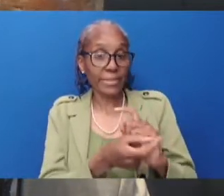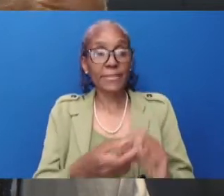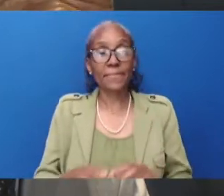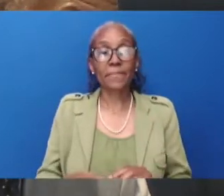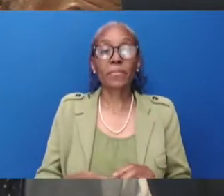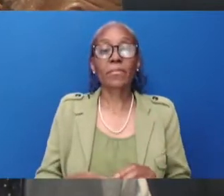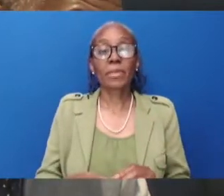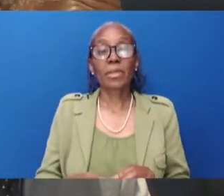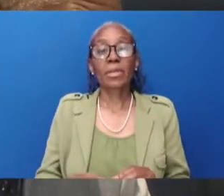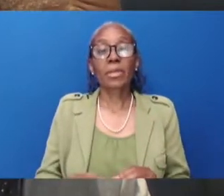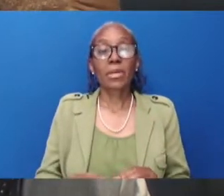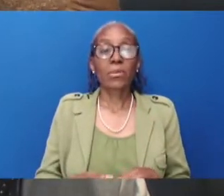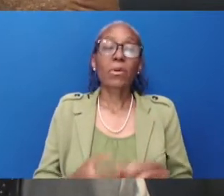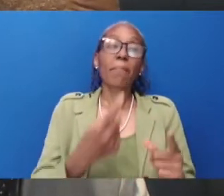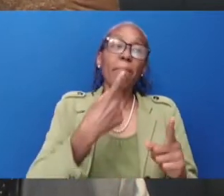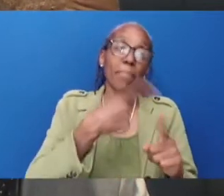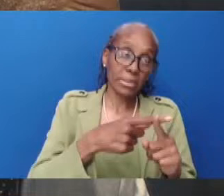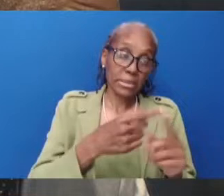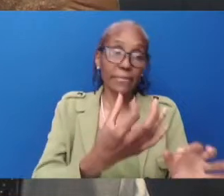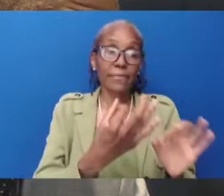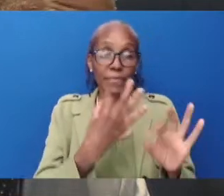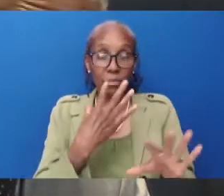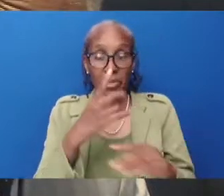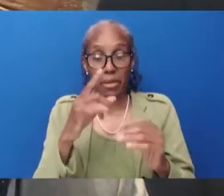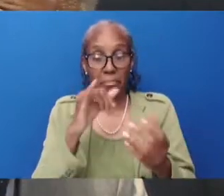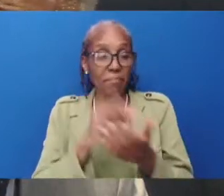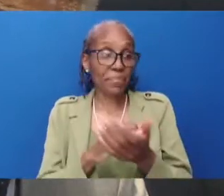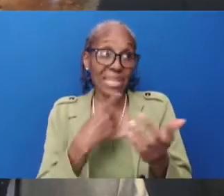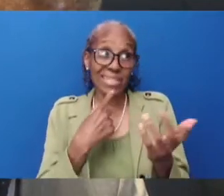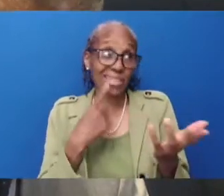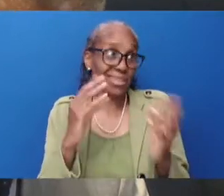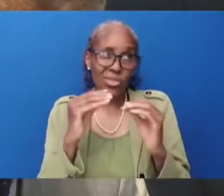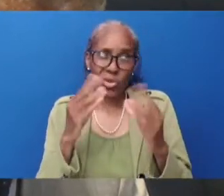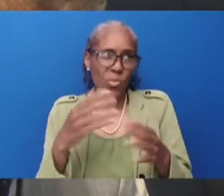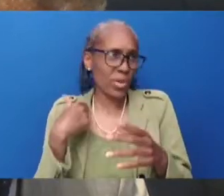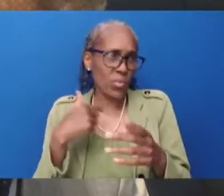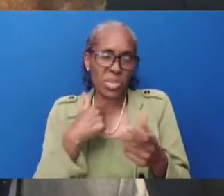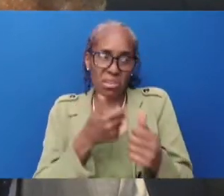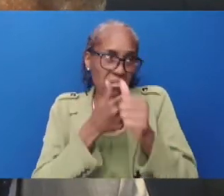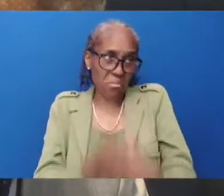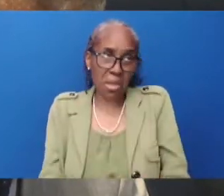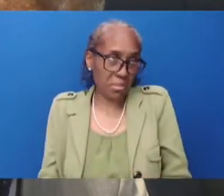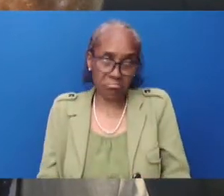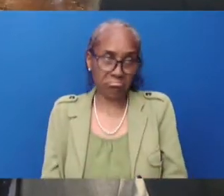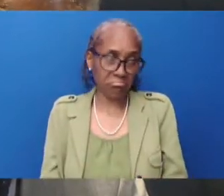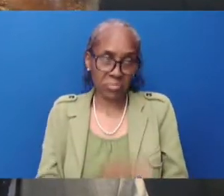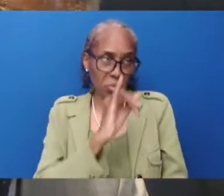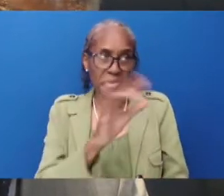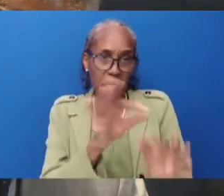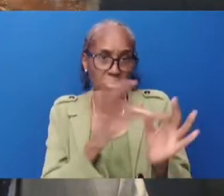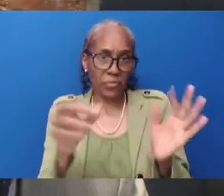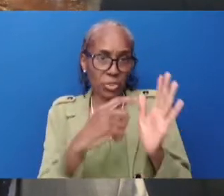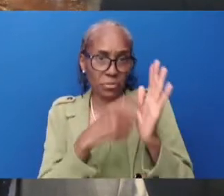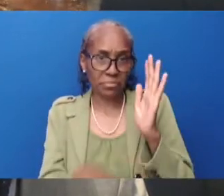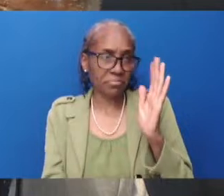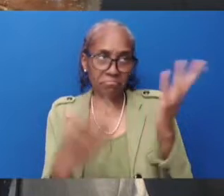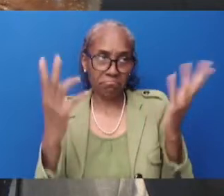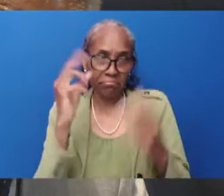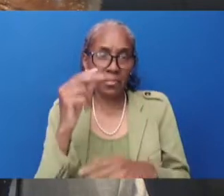ASKED THAT THAT PROVISION BE REVISED. SO WE'VE GOTTEN SOME POSITIVE